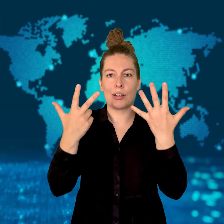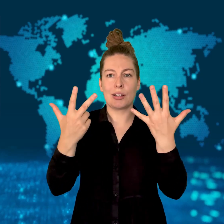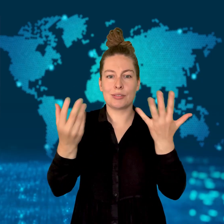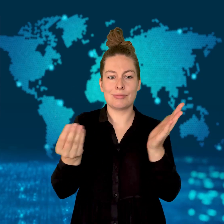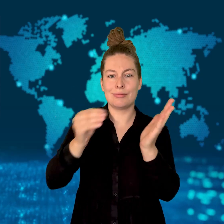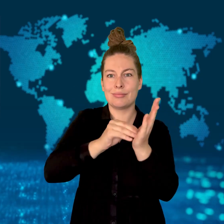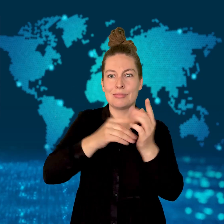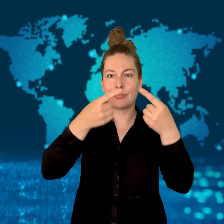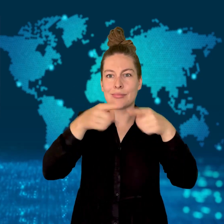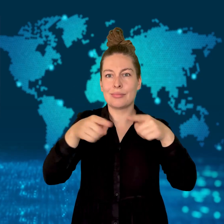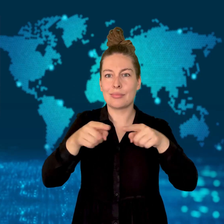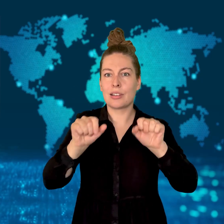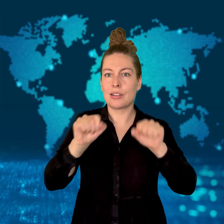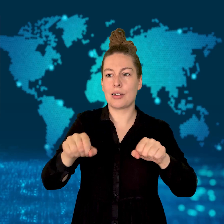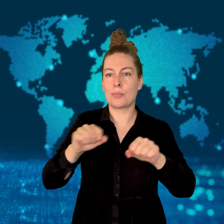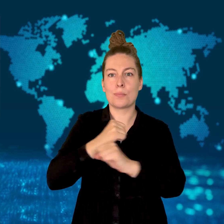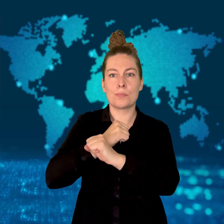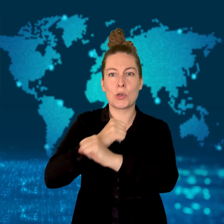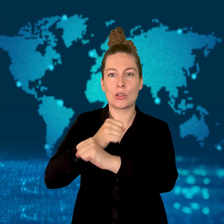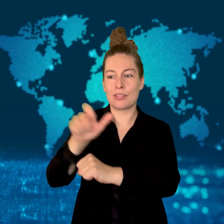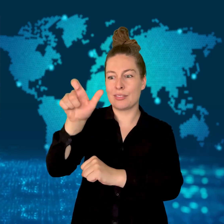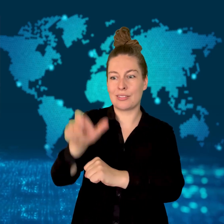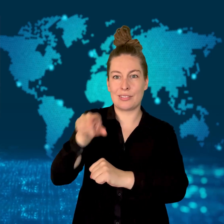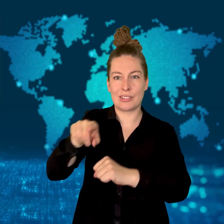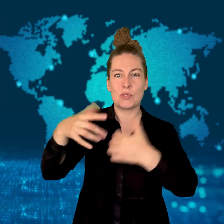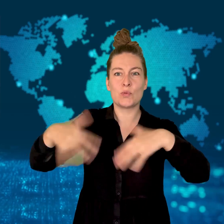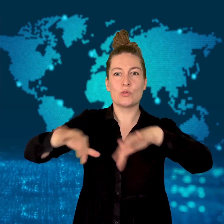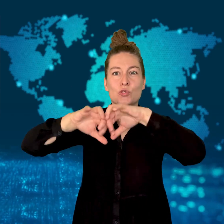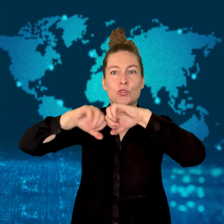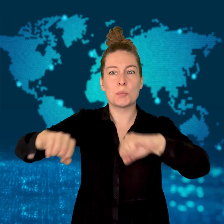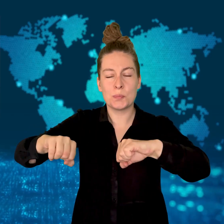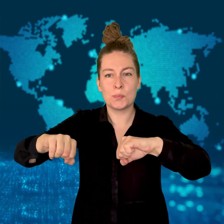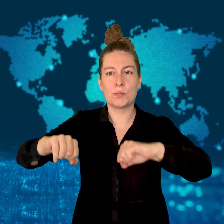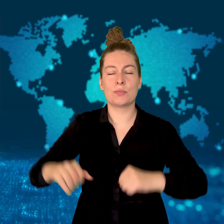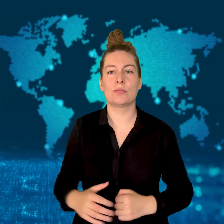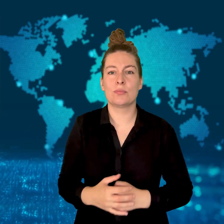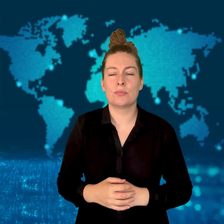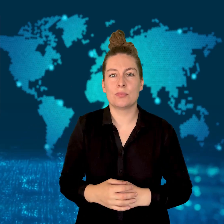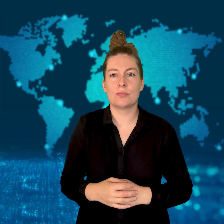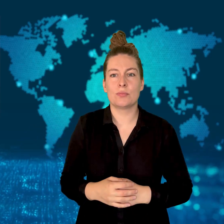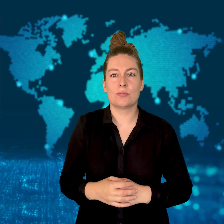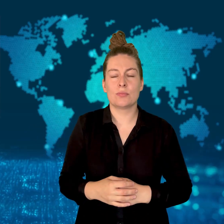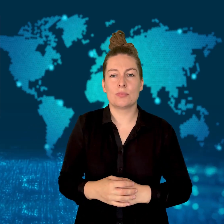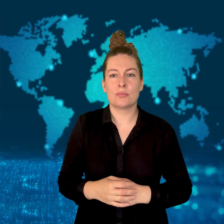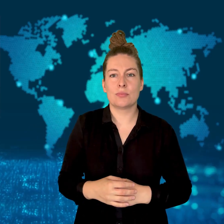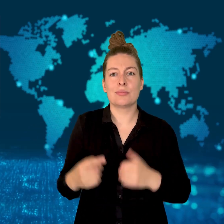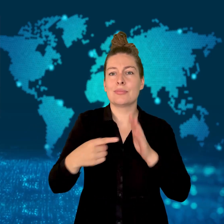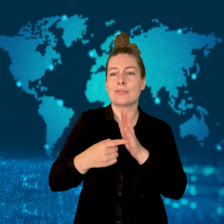drugs or subject to violence or threats.